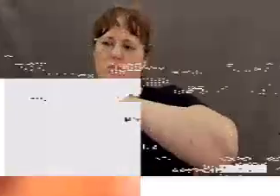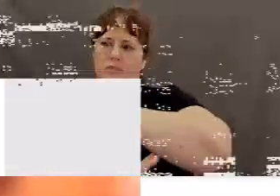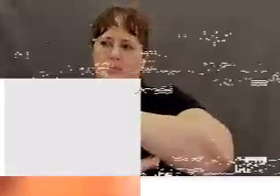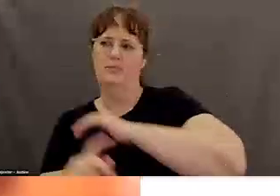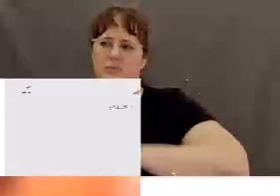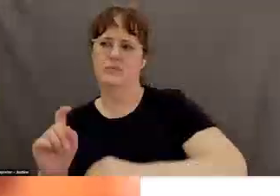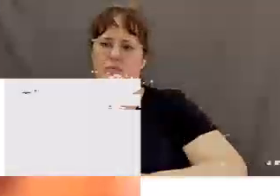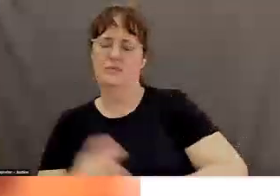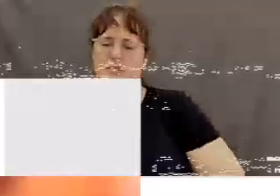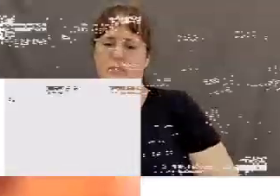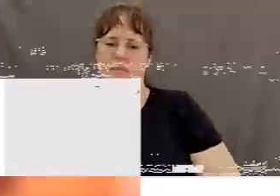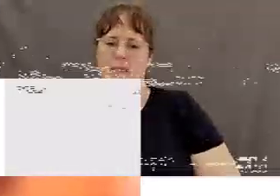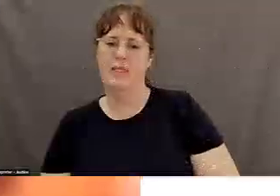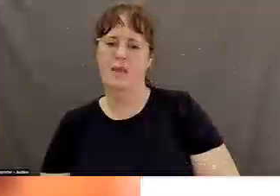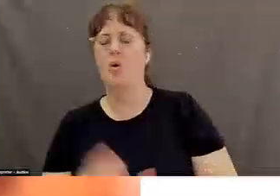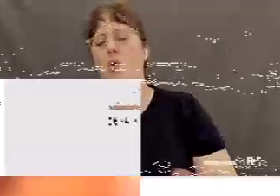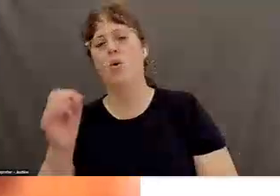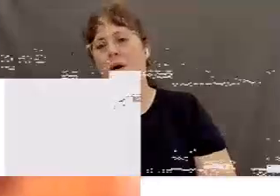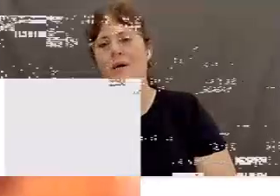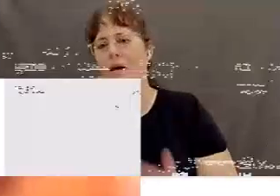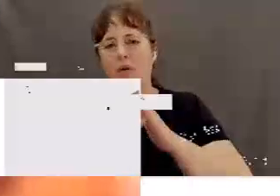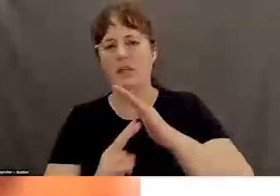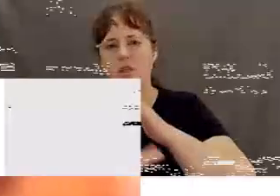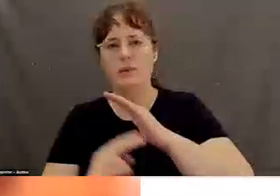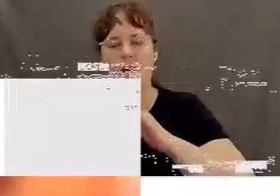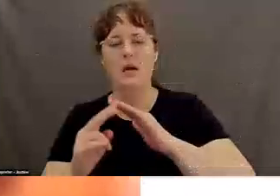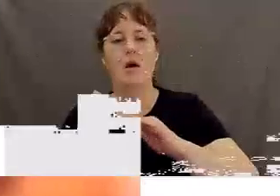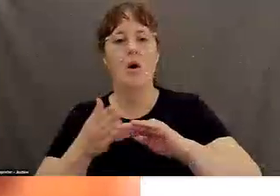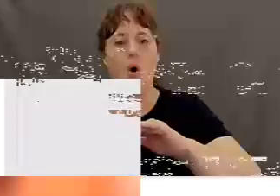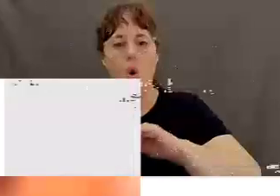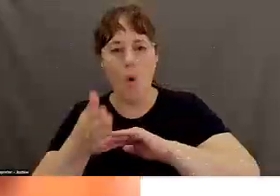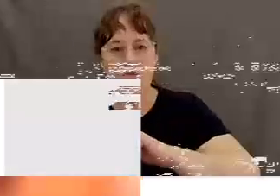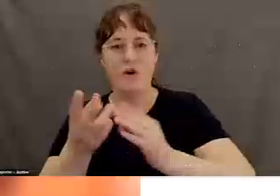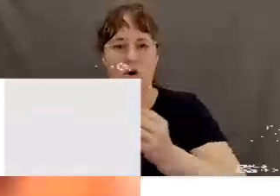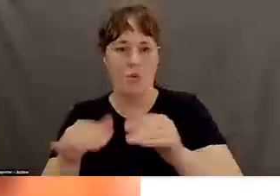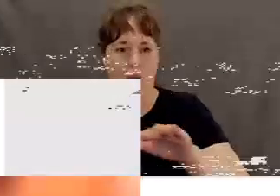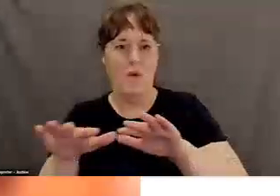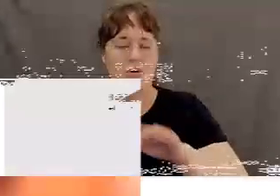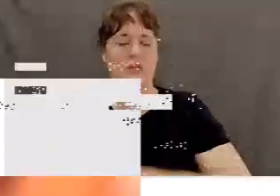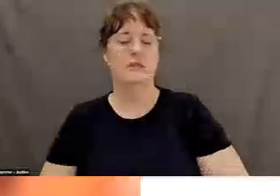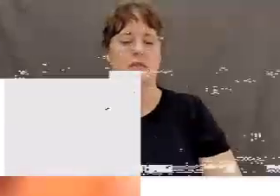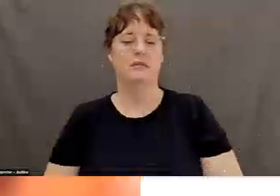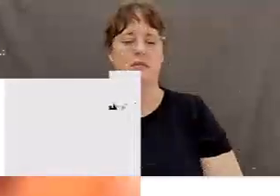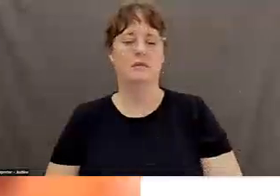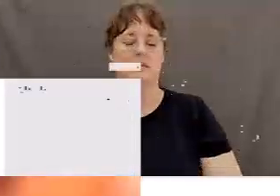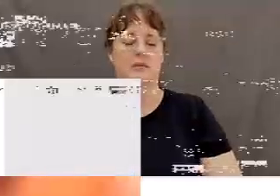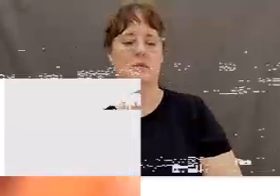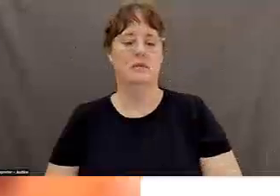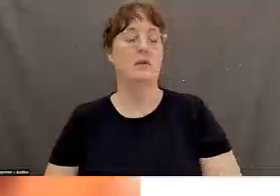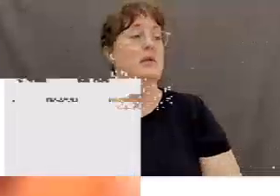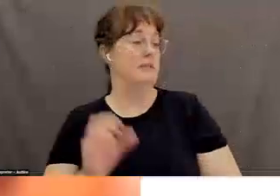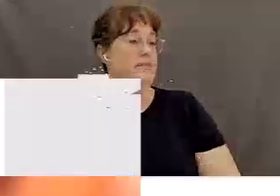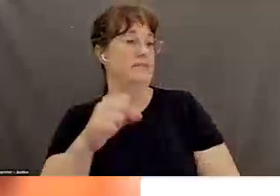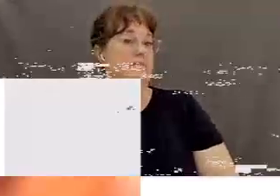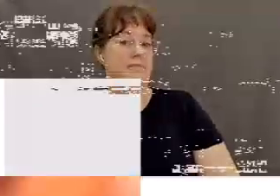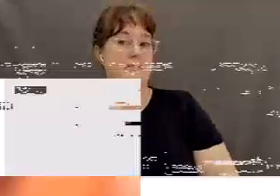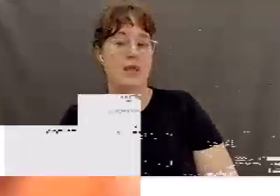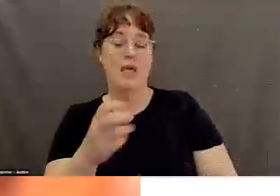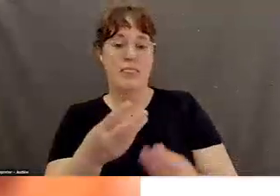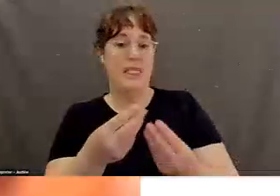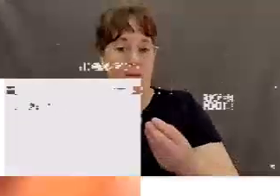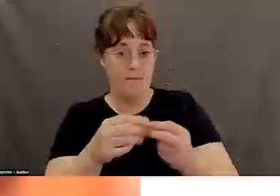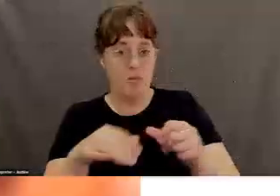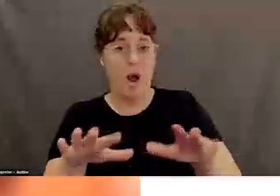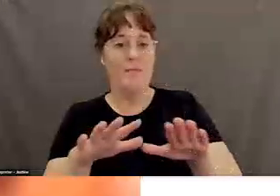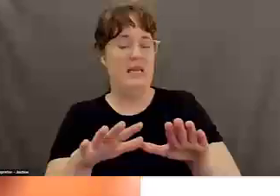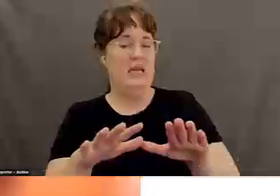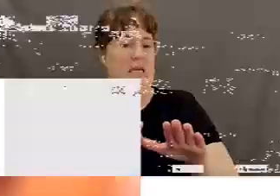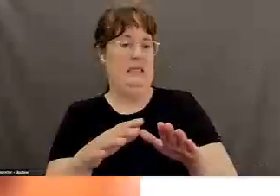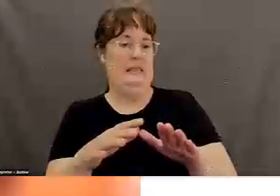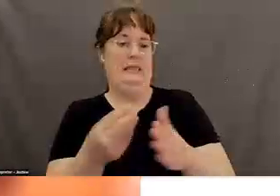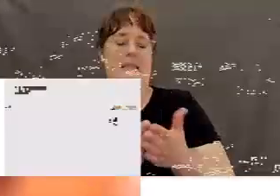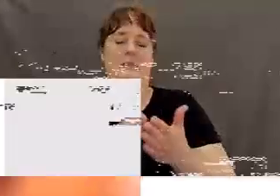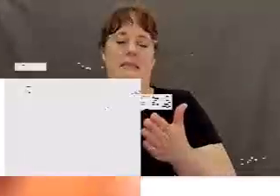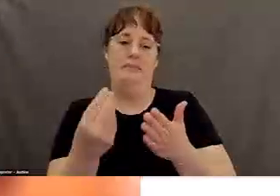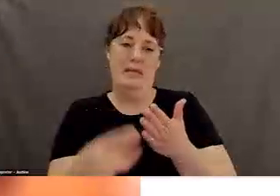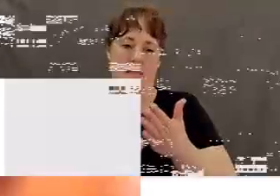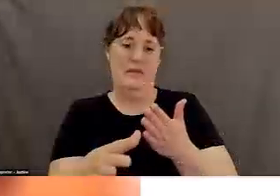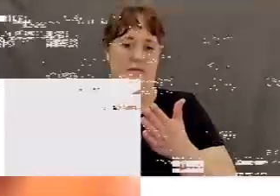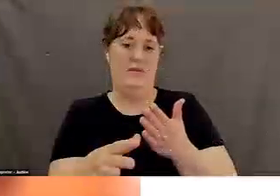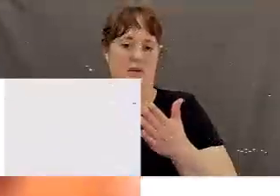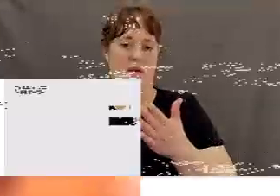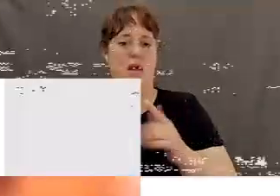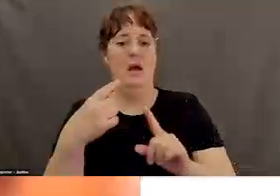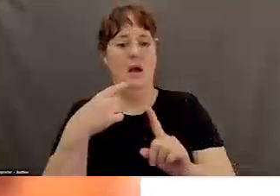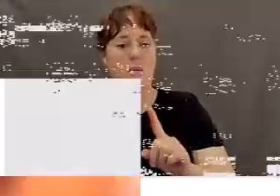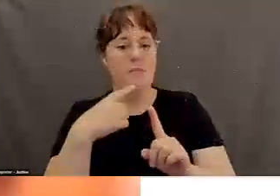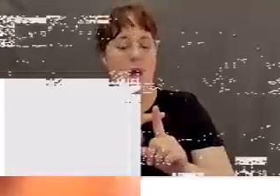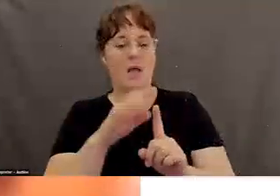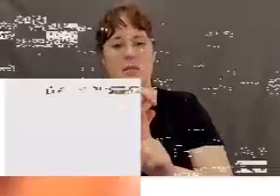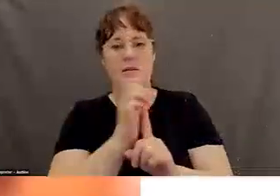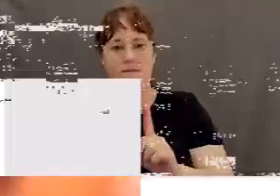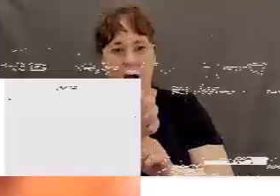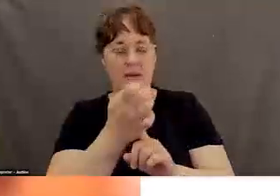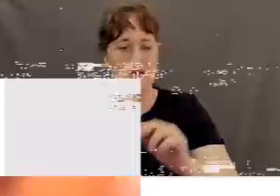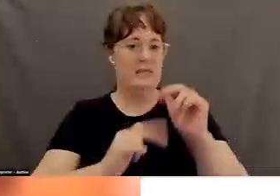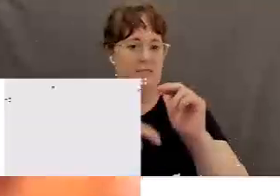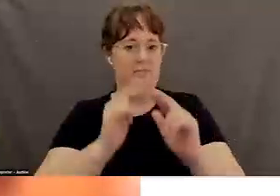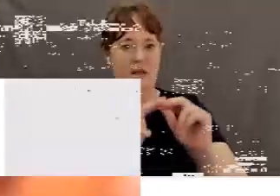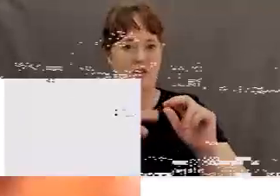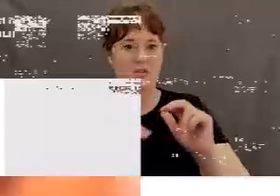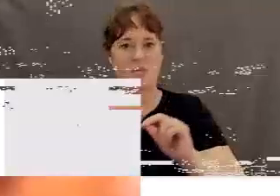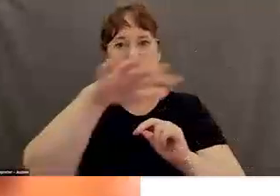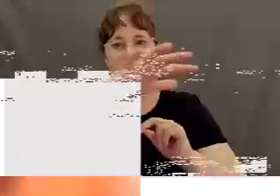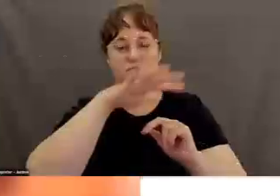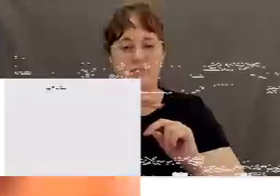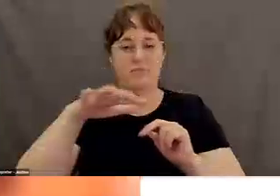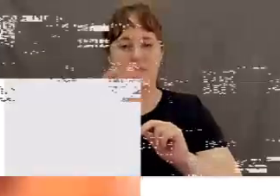Boardroom: Yeah, I can take that. So there's a couple of factors here in West Seattle, and one is the property is really expensive, and there's built-up environment on top of it. So in the FEIS, or in the DEIS phase.